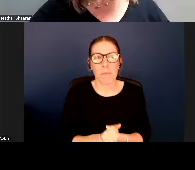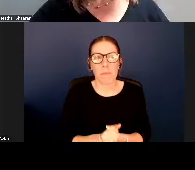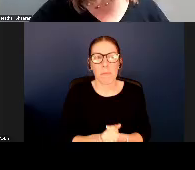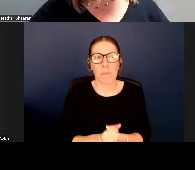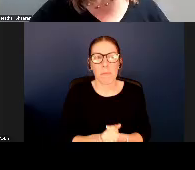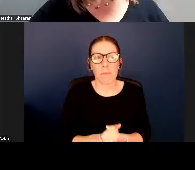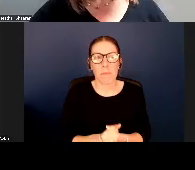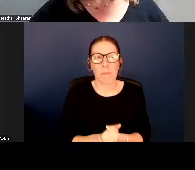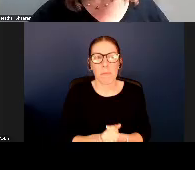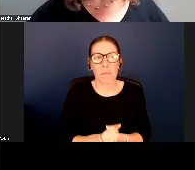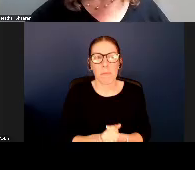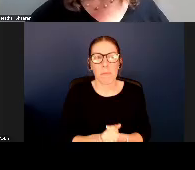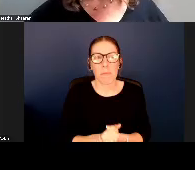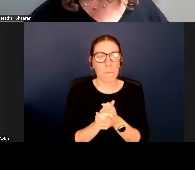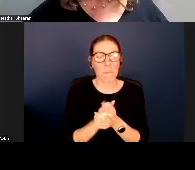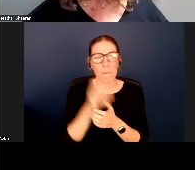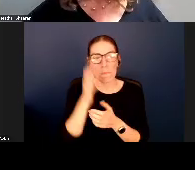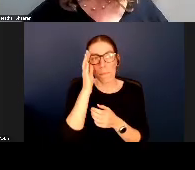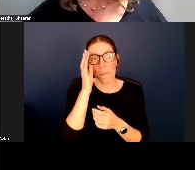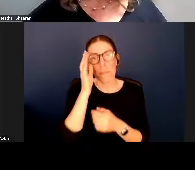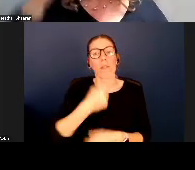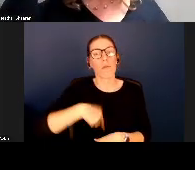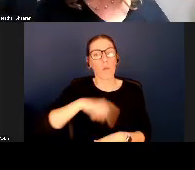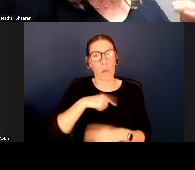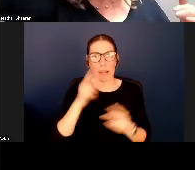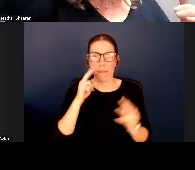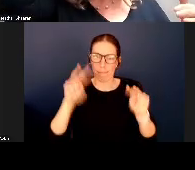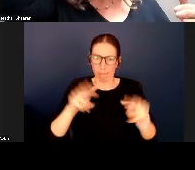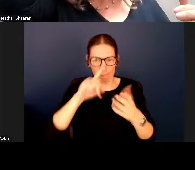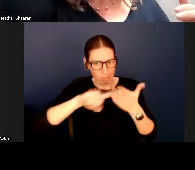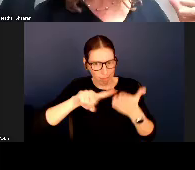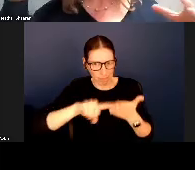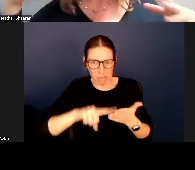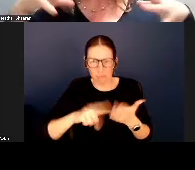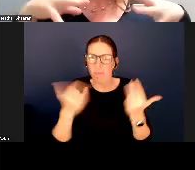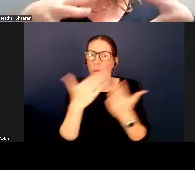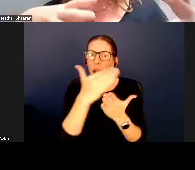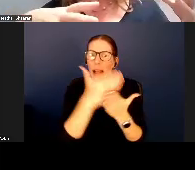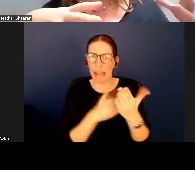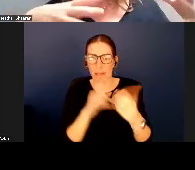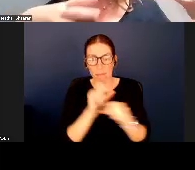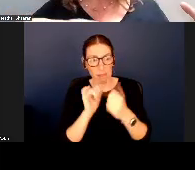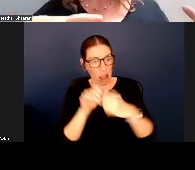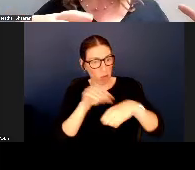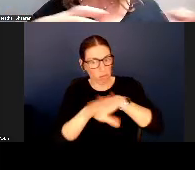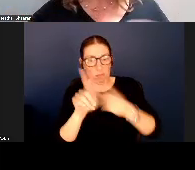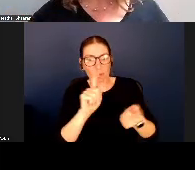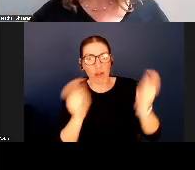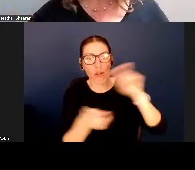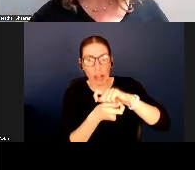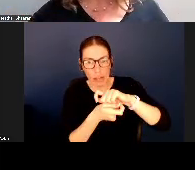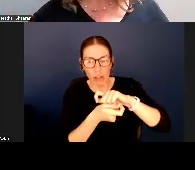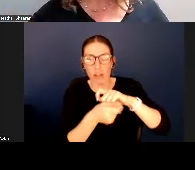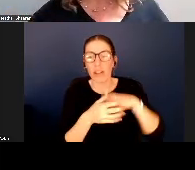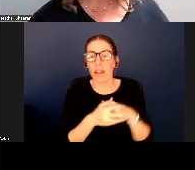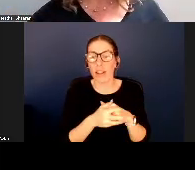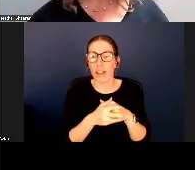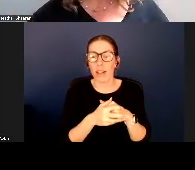So we wanted to look at how much wait list changed, looking at the data that um Grandview